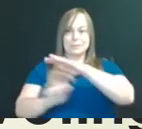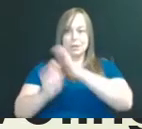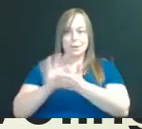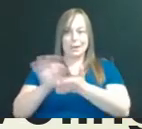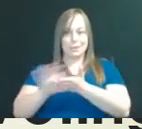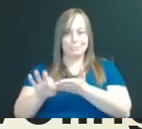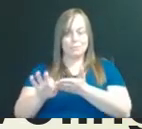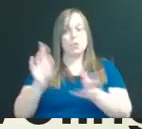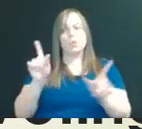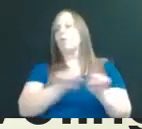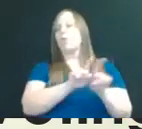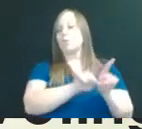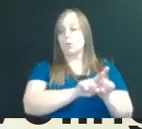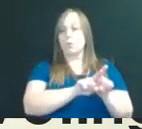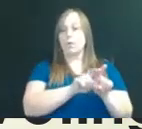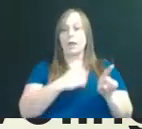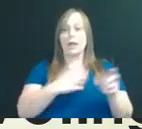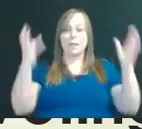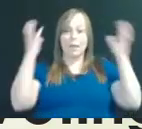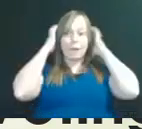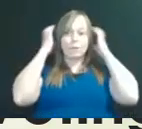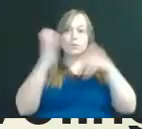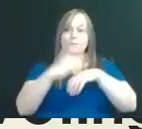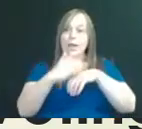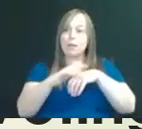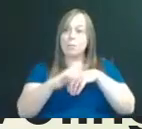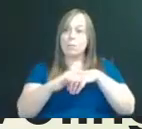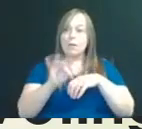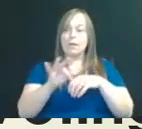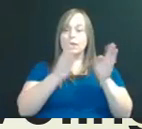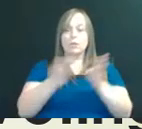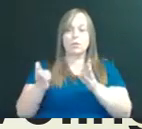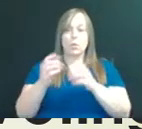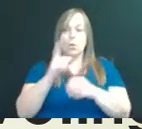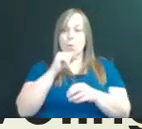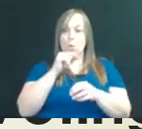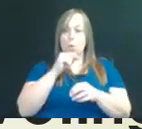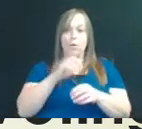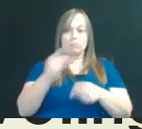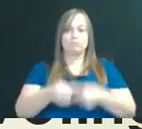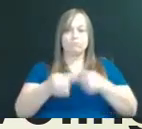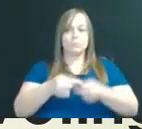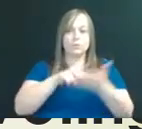It also has headphones available. So individuals who have difficulty reading, who are blind